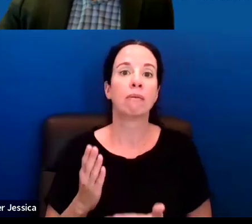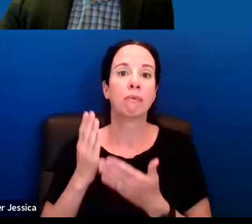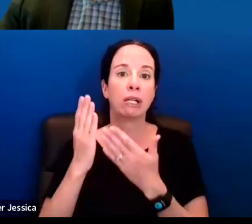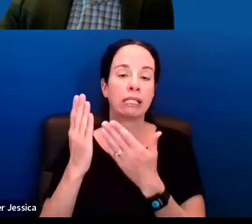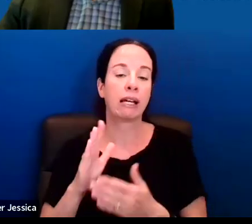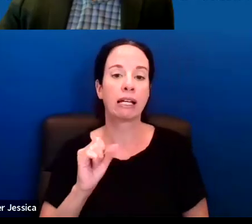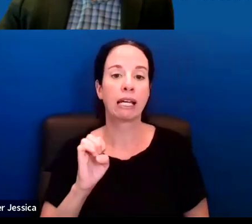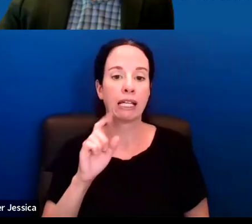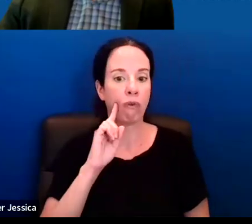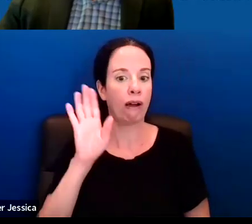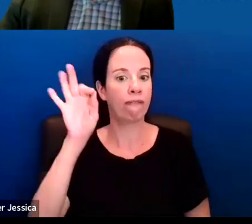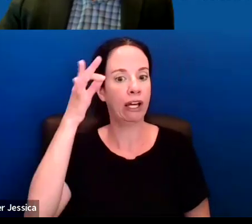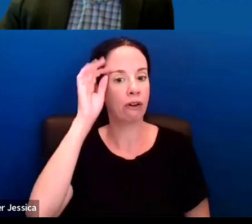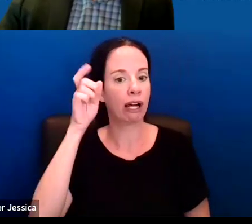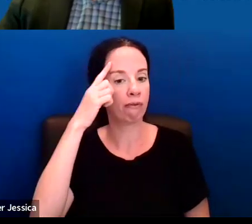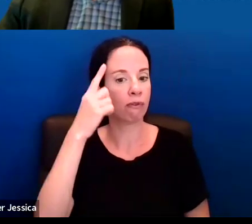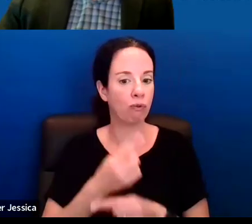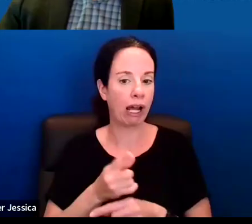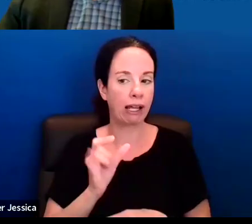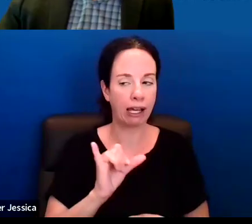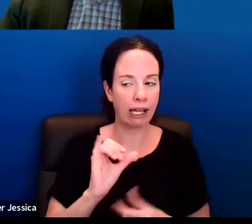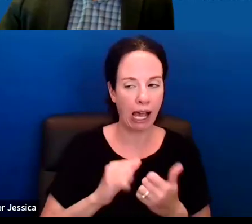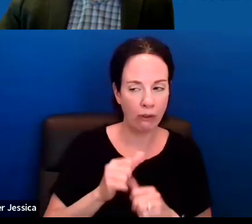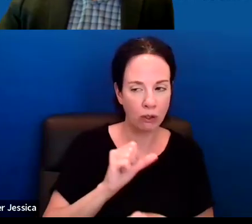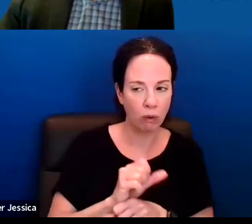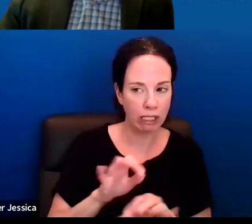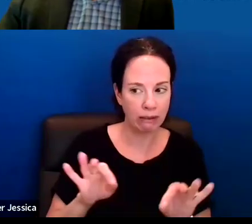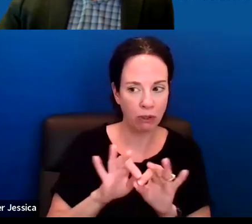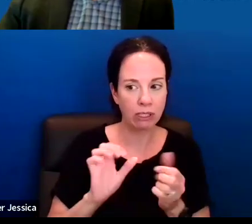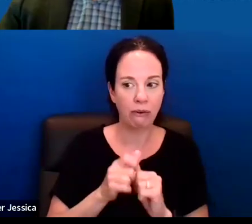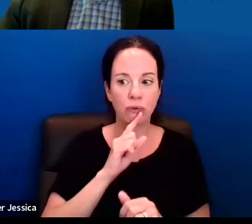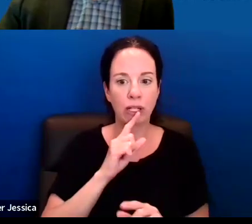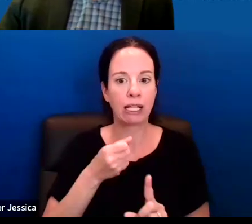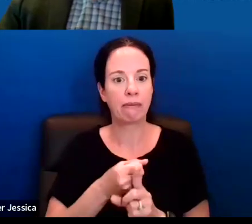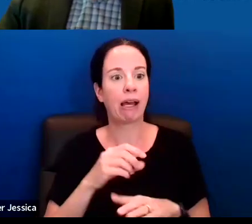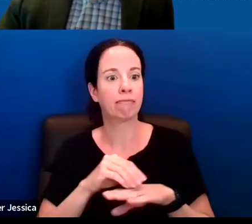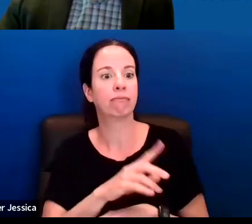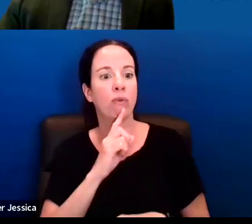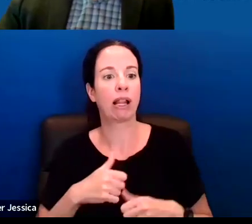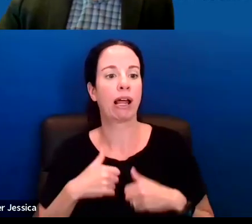federal government, right? Like, why this work matters and how it's impacting real lives.